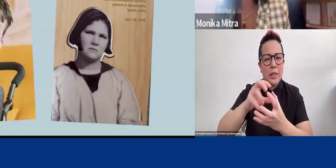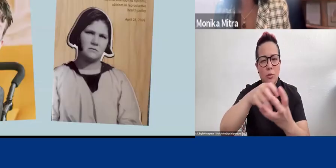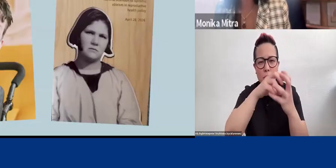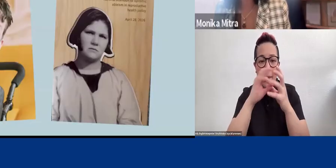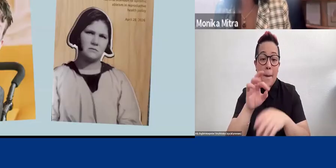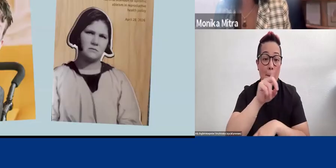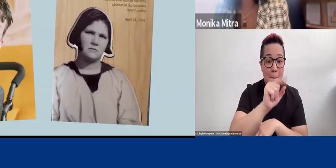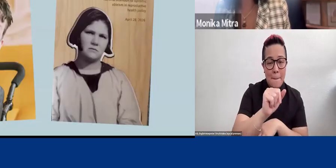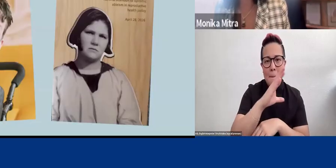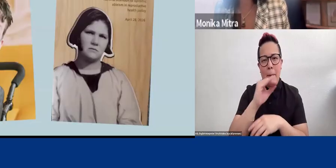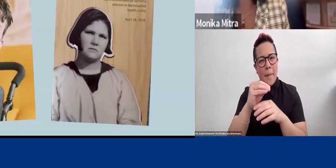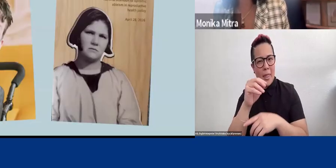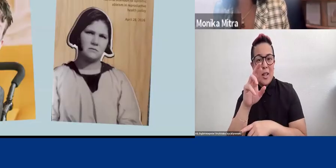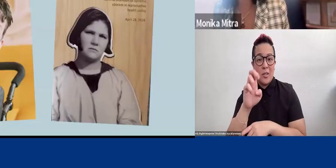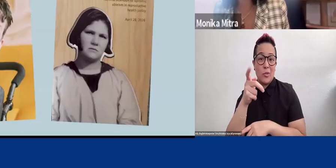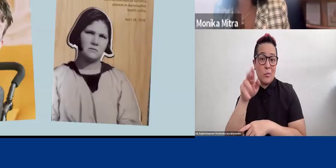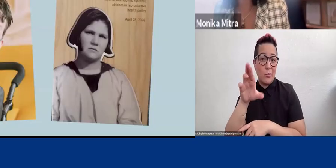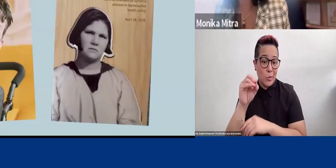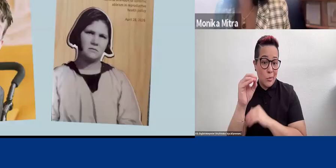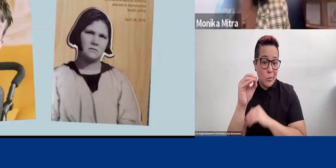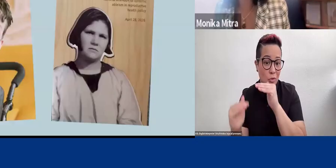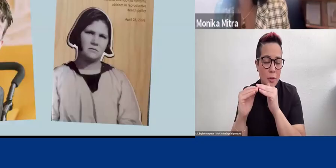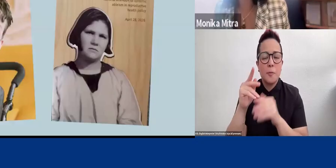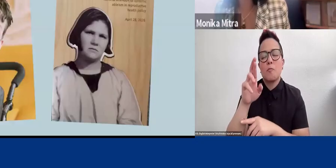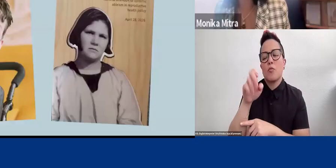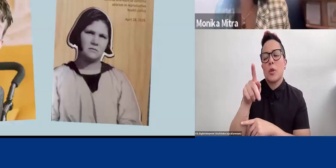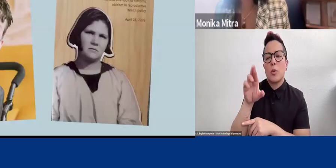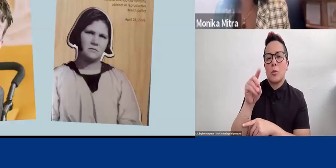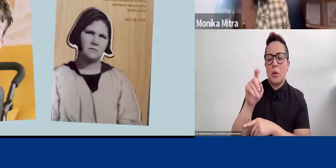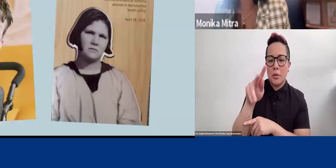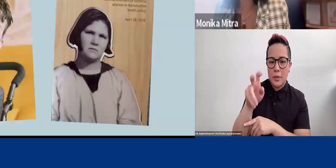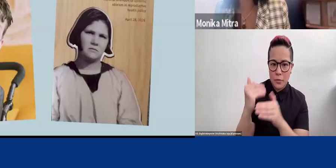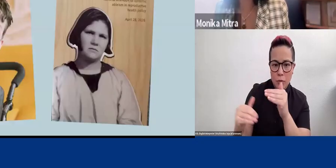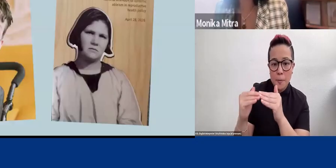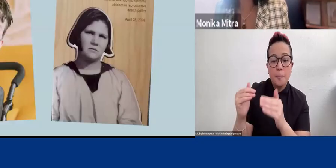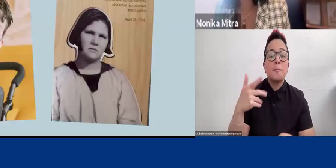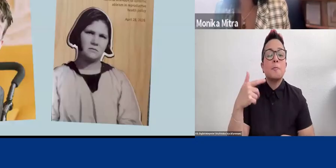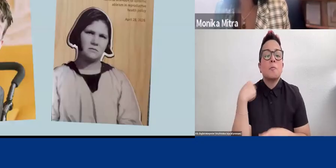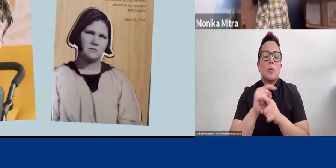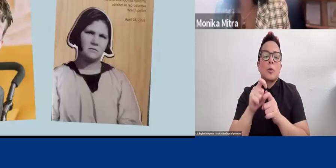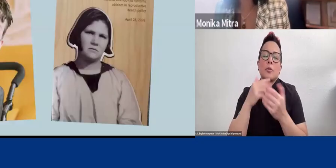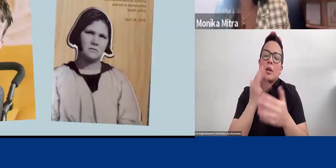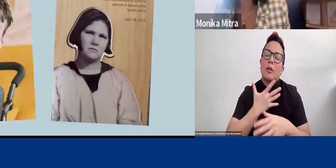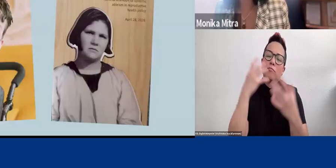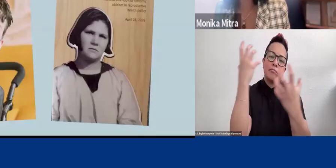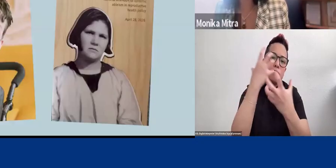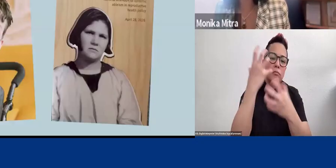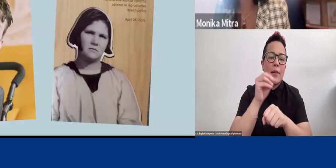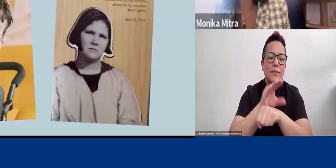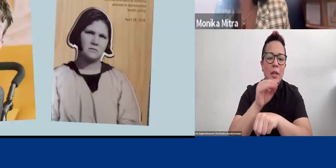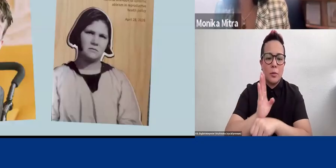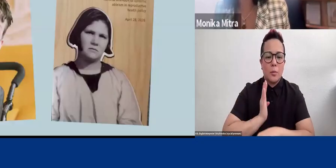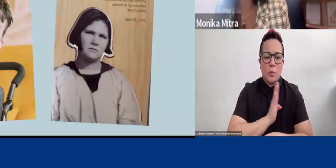We also want to thank our stellar advisory board members, Robin Wilson Beattie, Laura Miller, Heather Watkins,